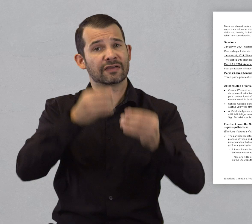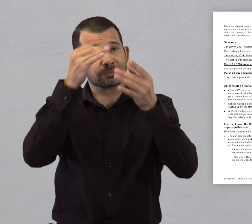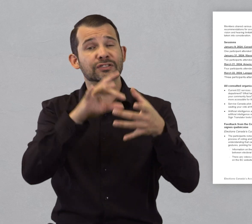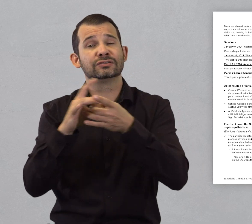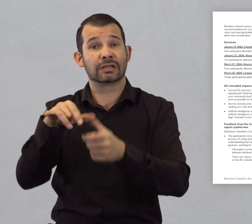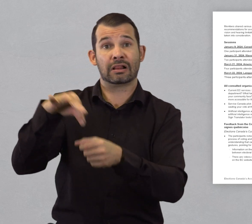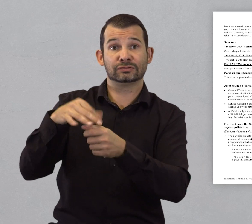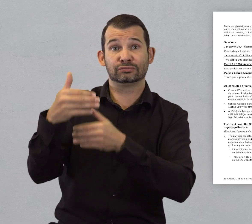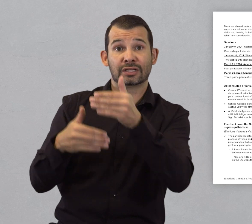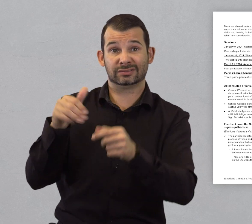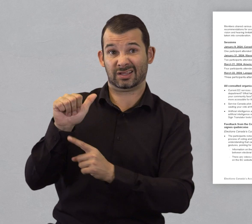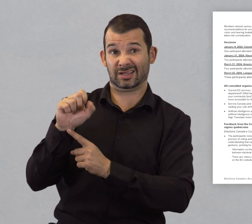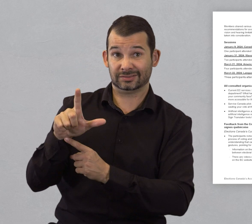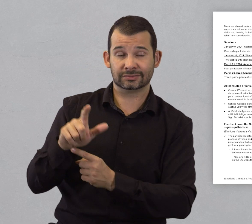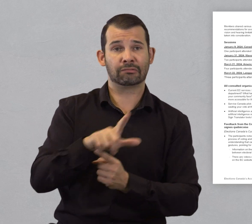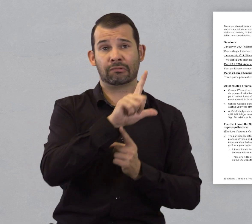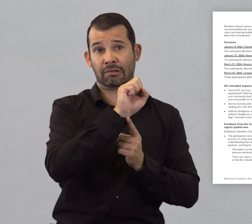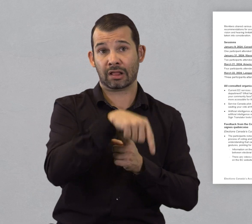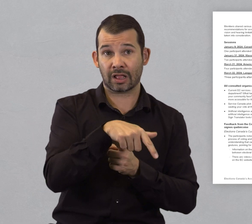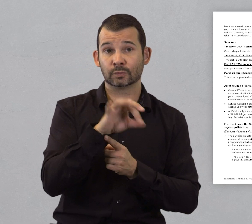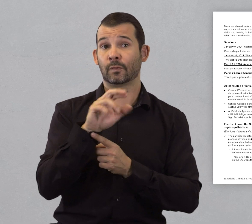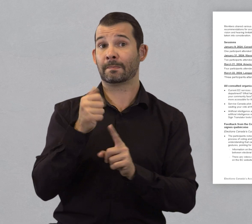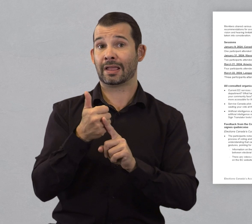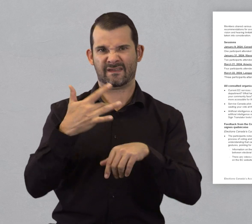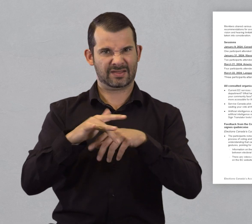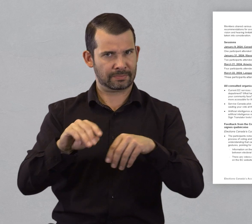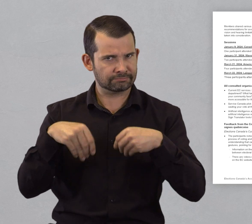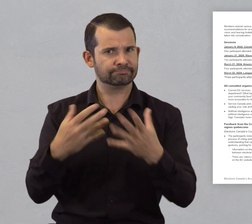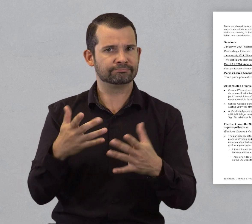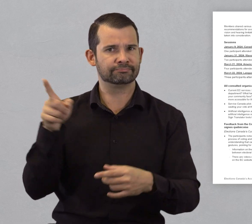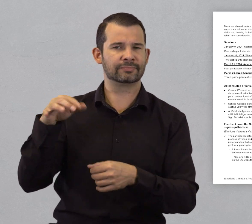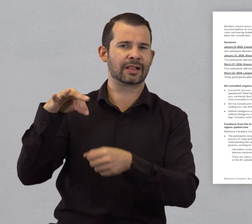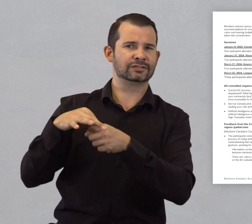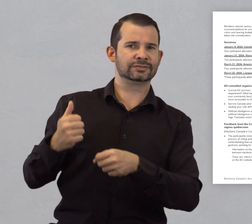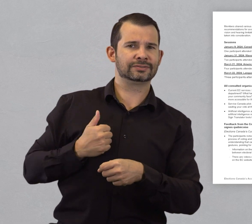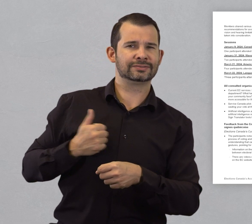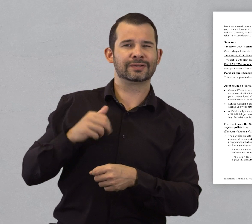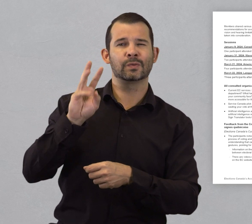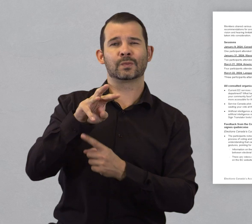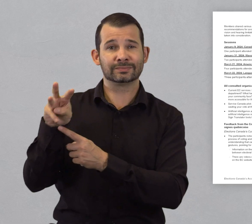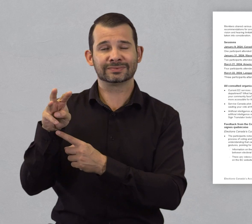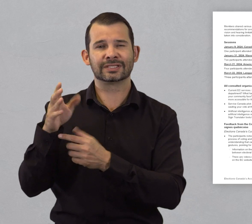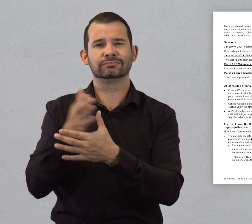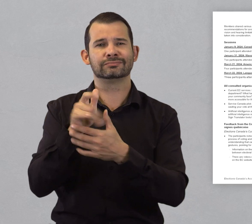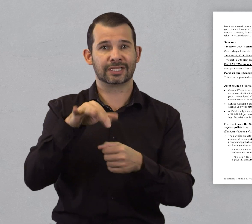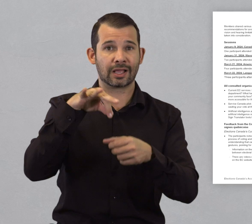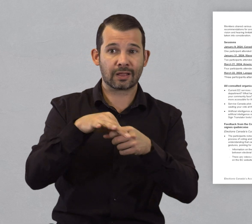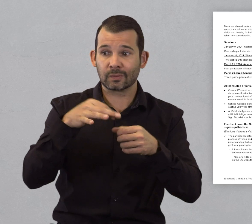process in ASL and LSQ formats is available on the EC website between electoral events.